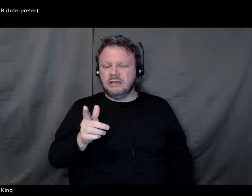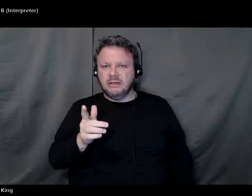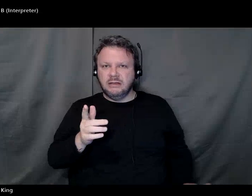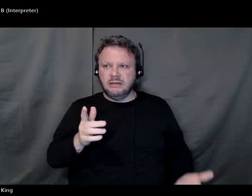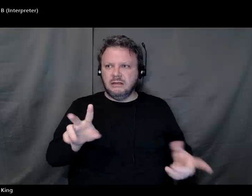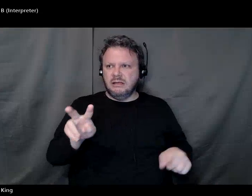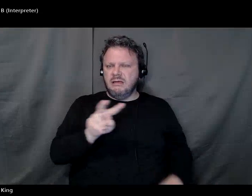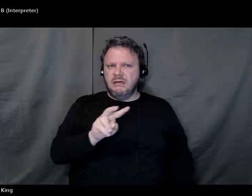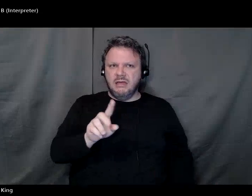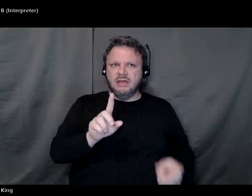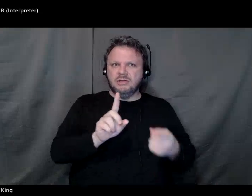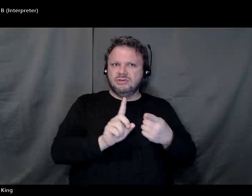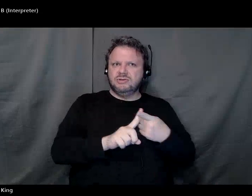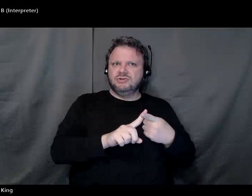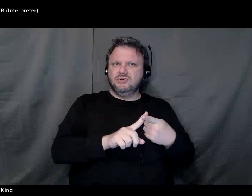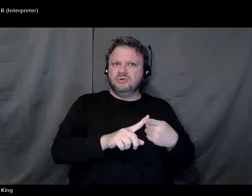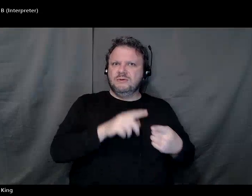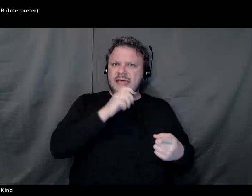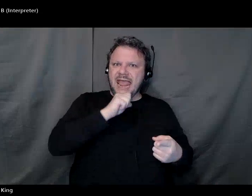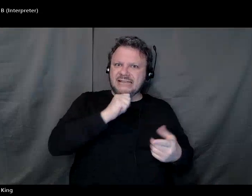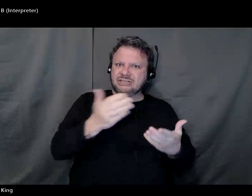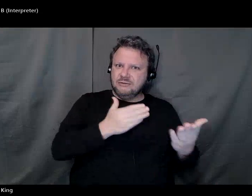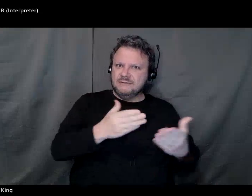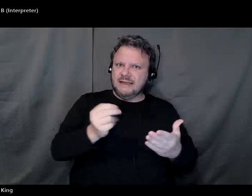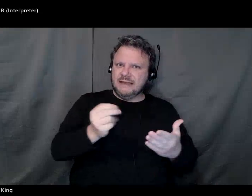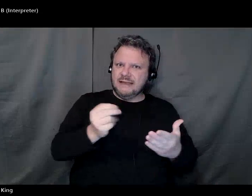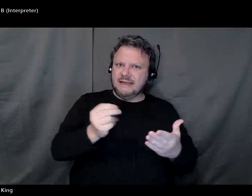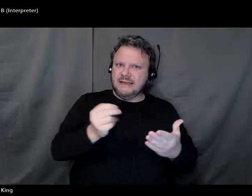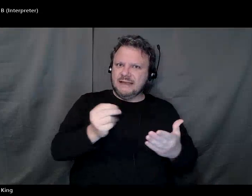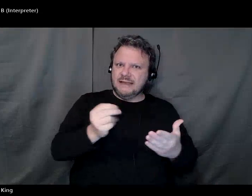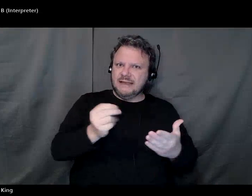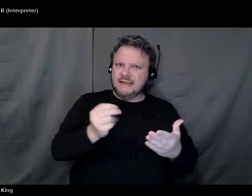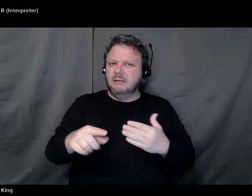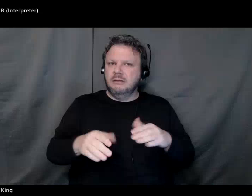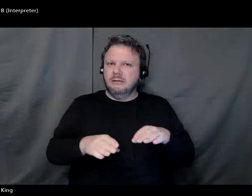To aging services and programs. It's going it's creeping up.